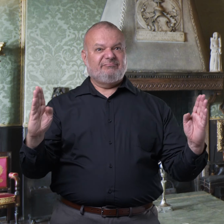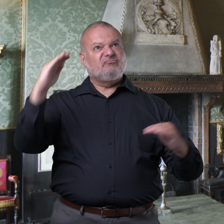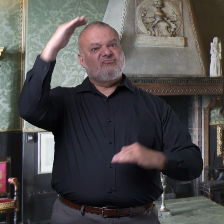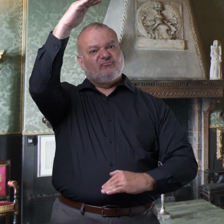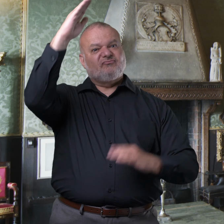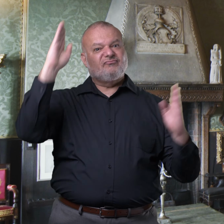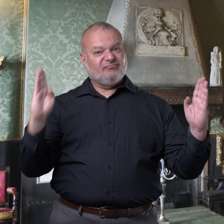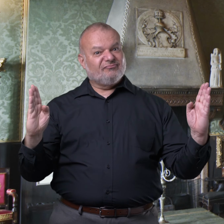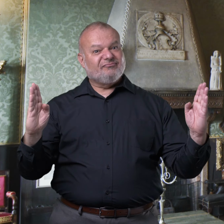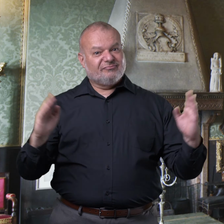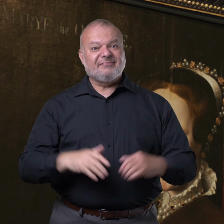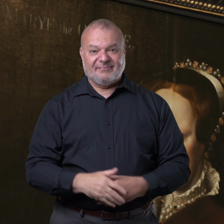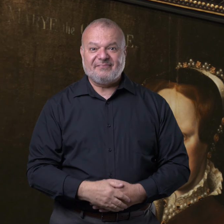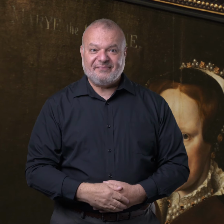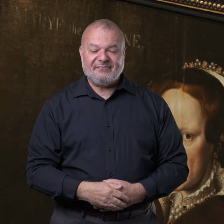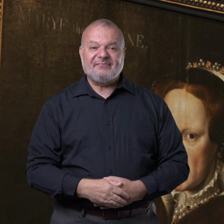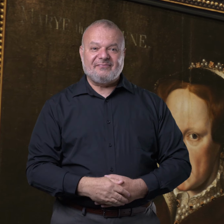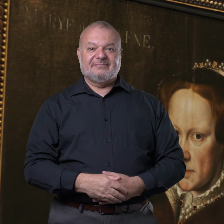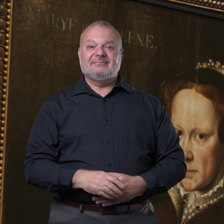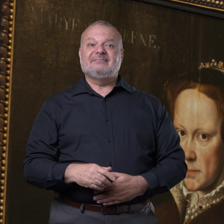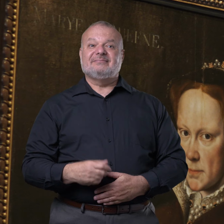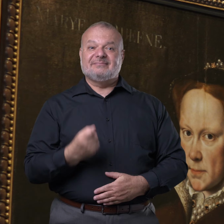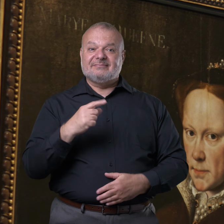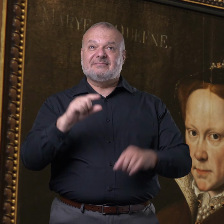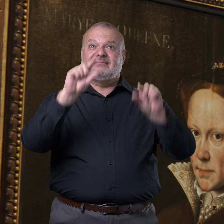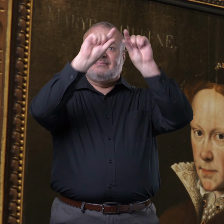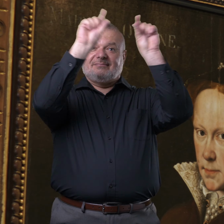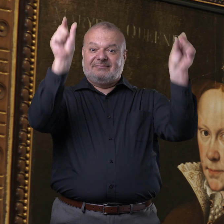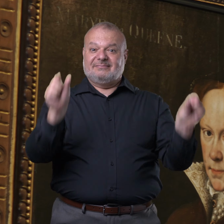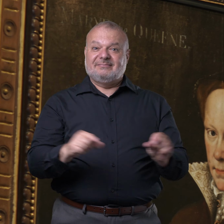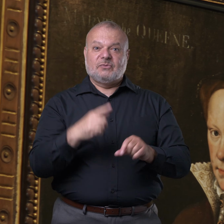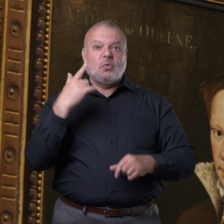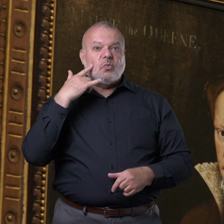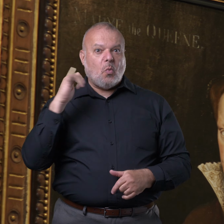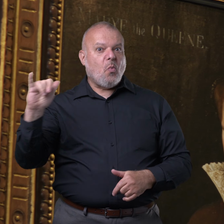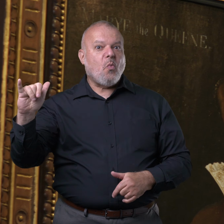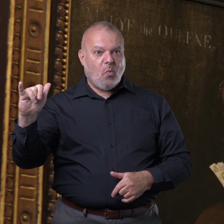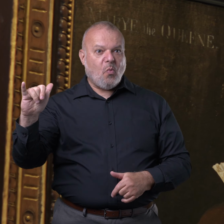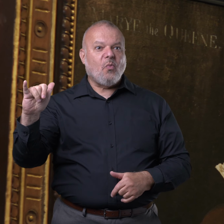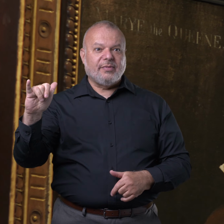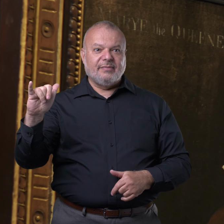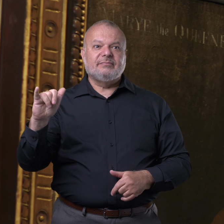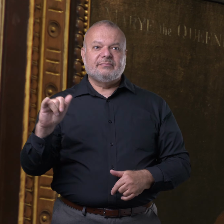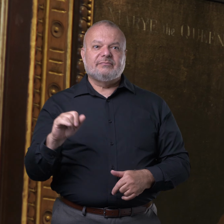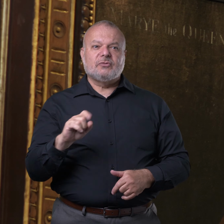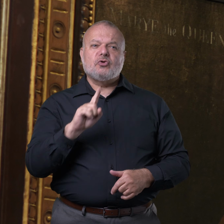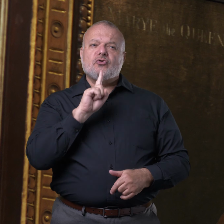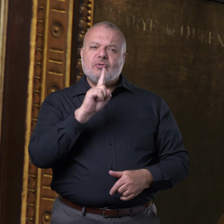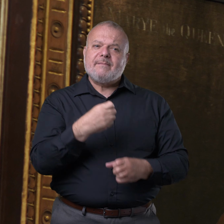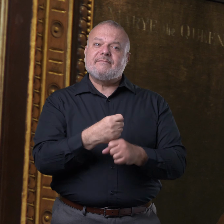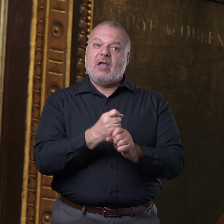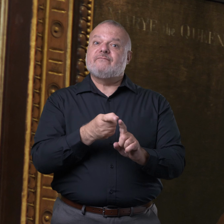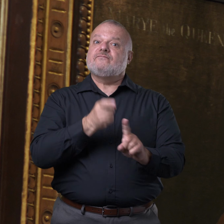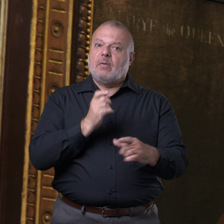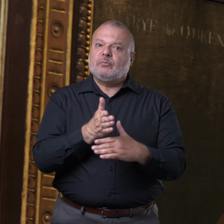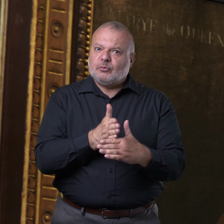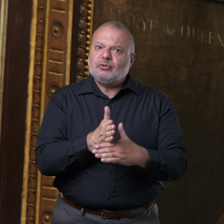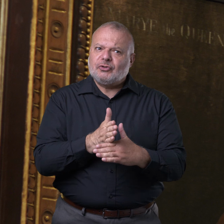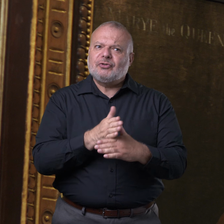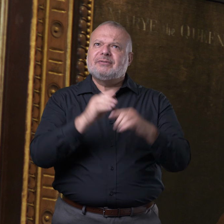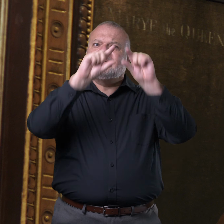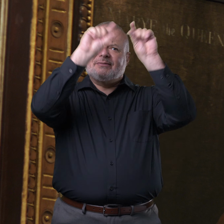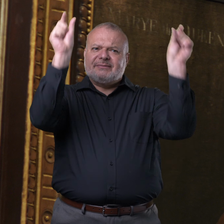The relatively simple gold frame consists of three bands of incised wood molding.